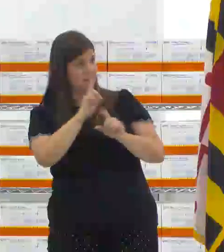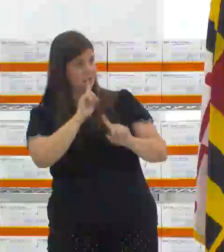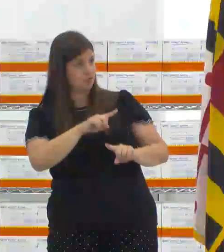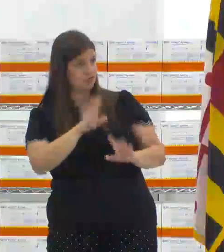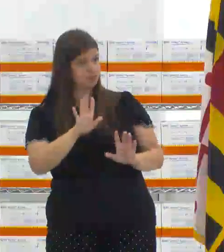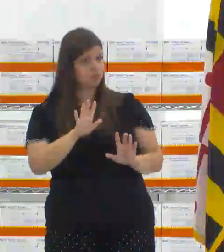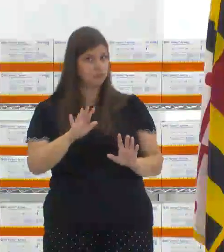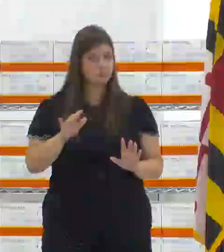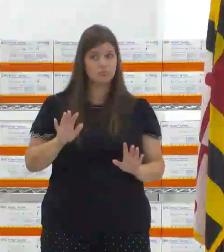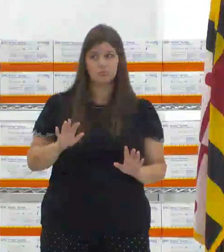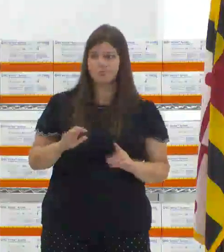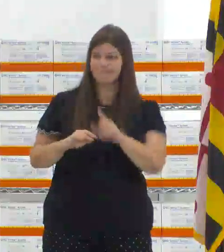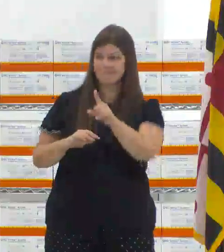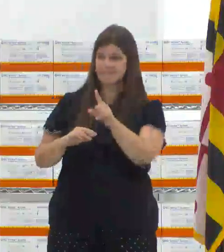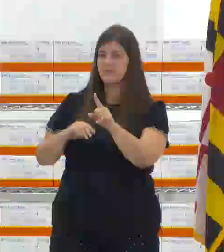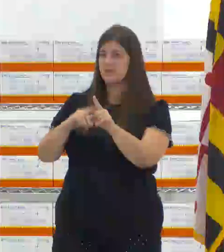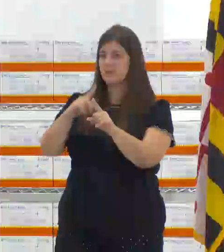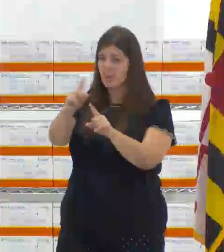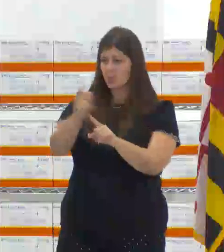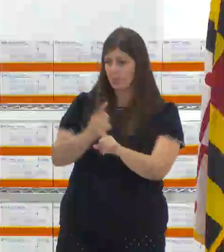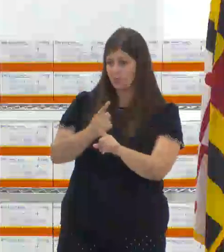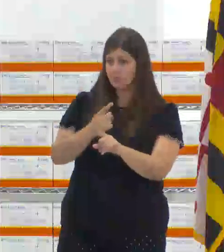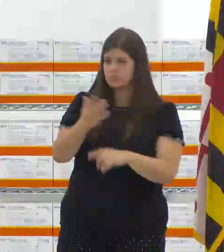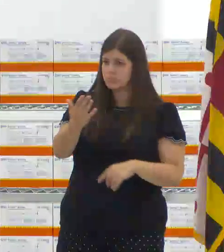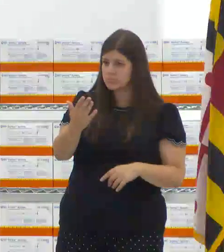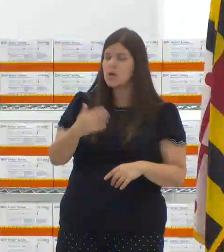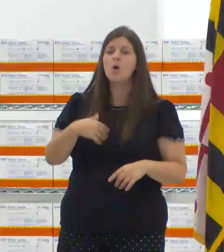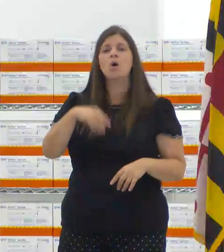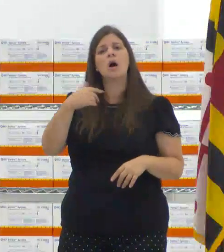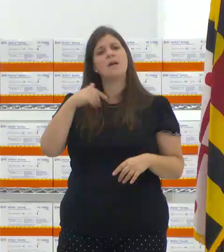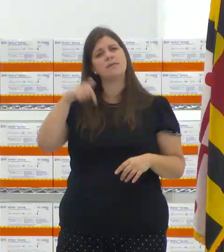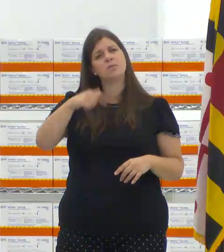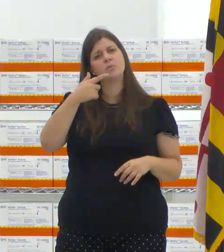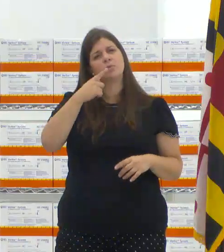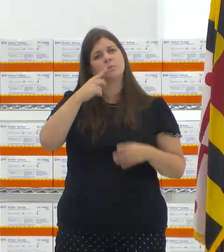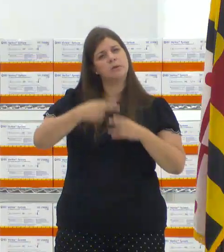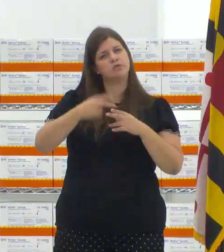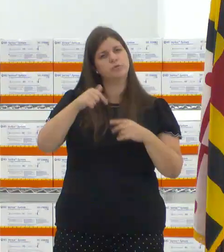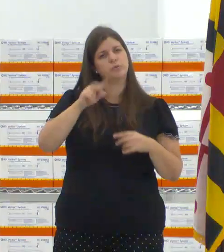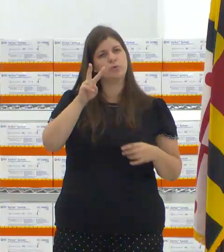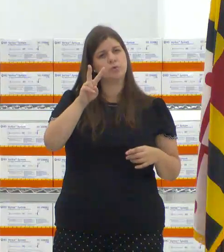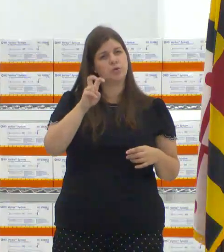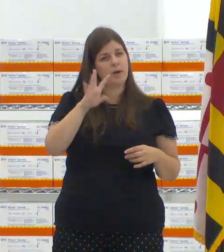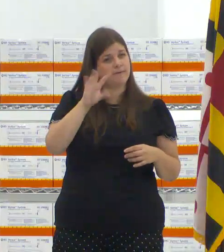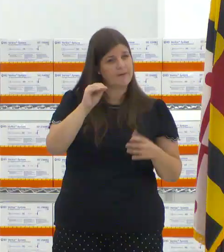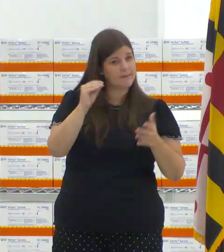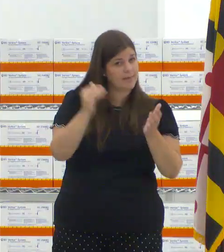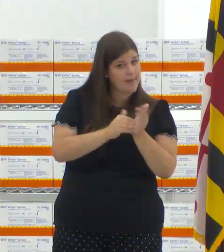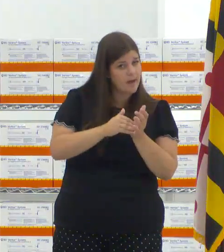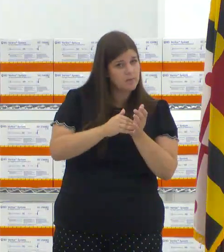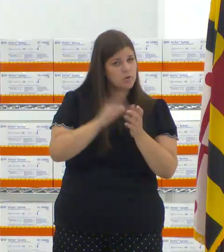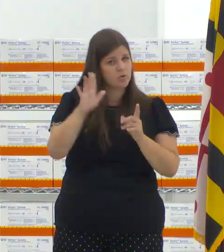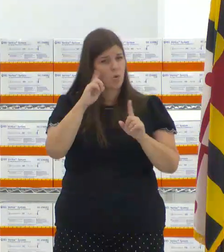So it's not like the percent that we do on the other test, but you don't have to wait days or a week to get the result, in 15 minutes we'll have a pretty good